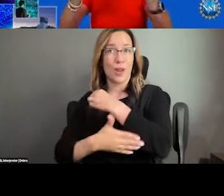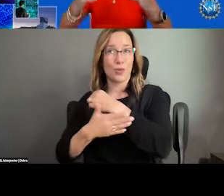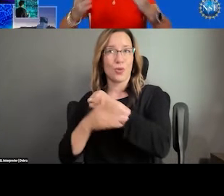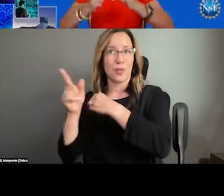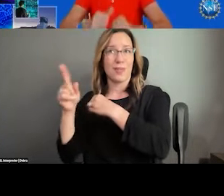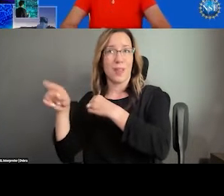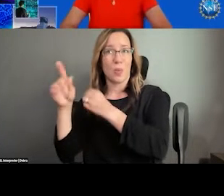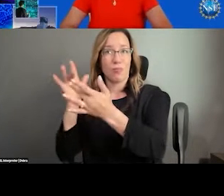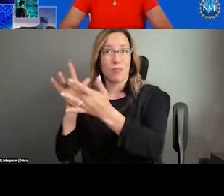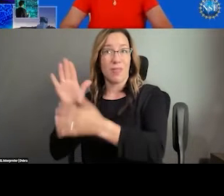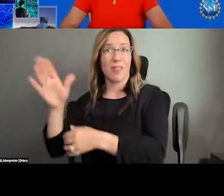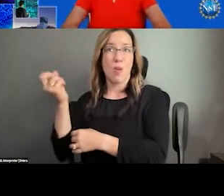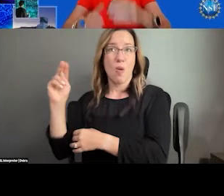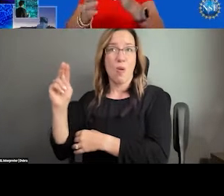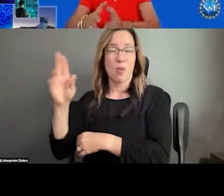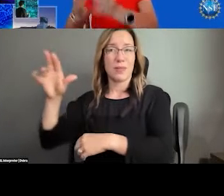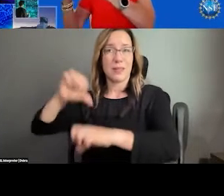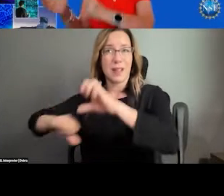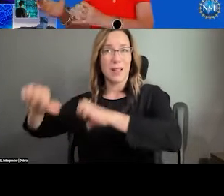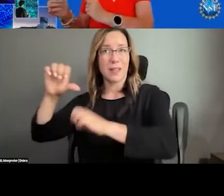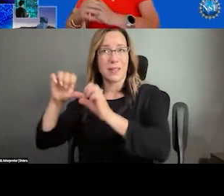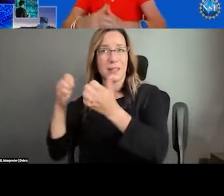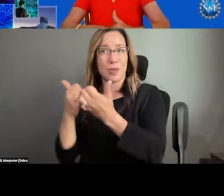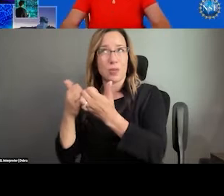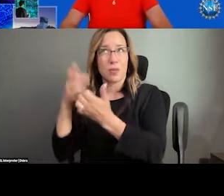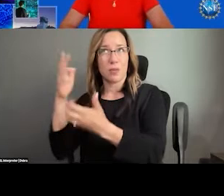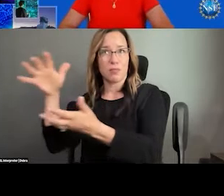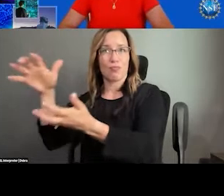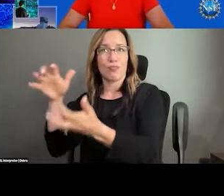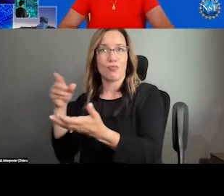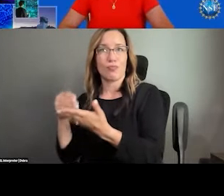get the funding necessary, and that country would actually